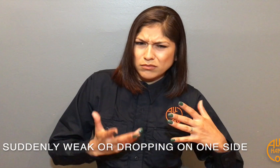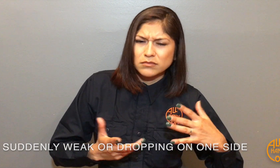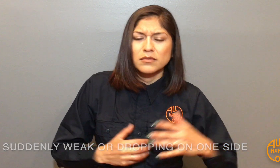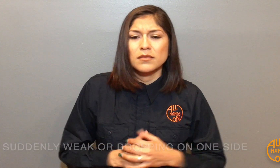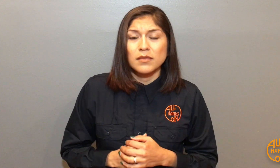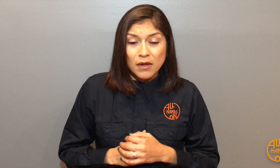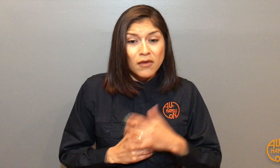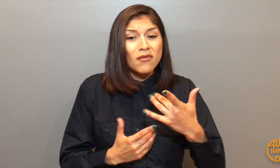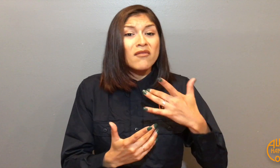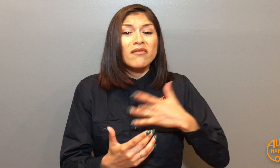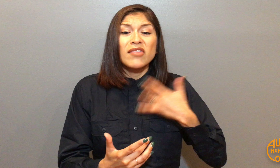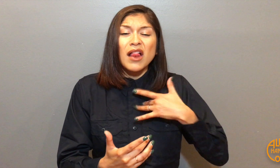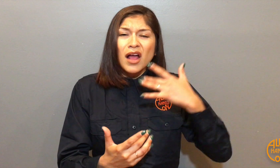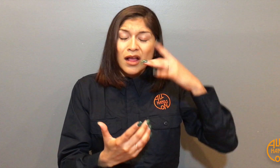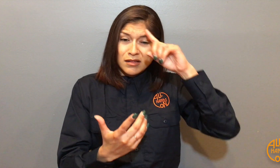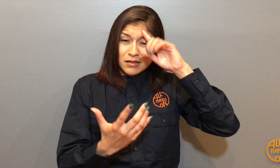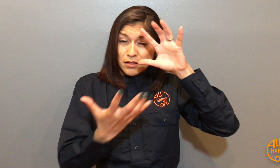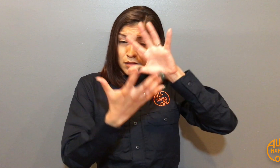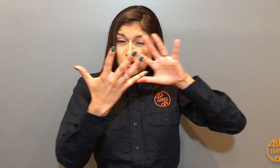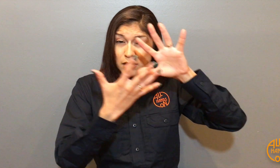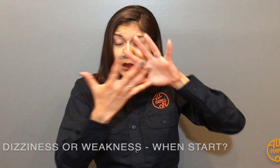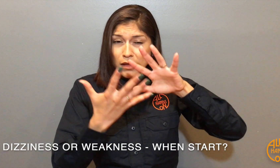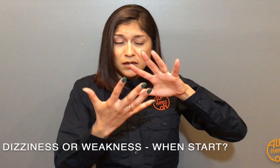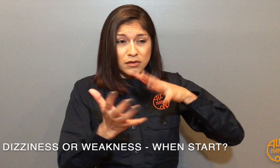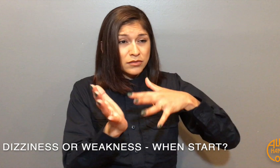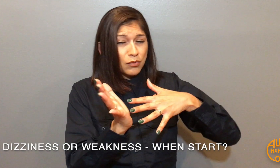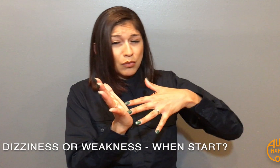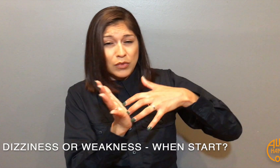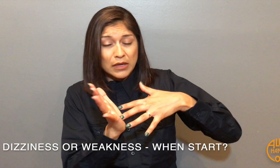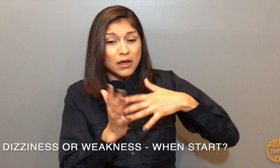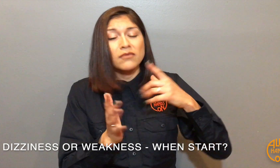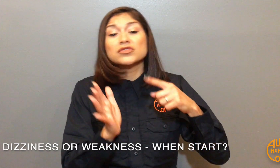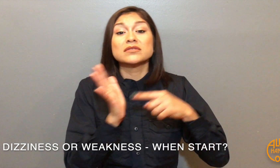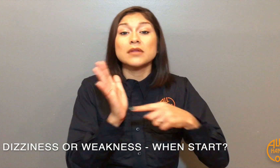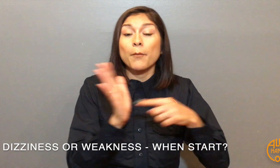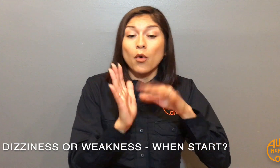drooping on one side of your body, please make sure to put that down on the page